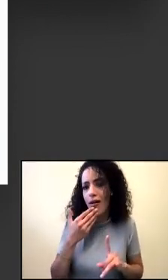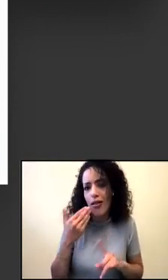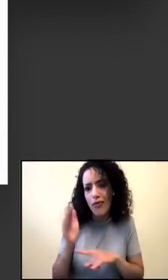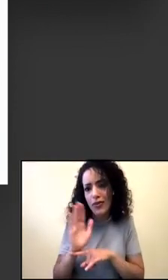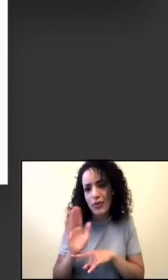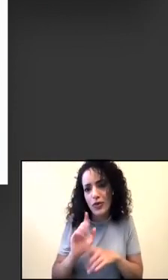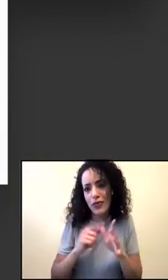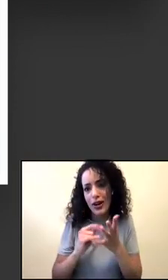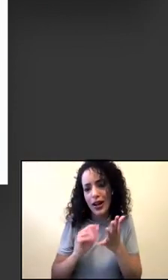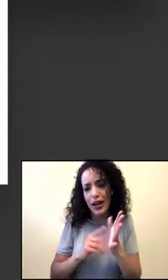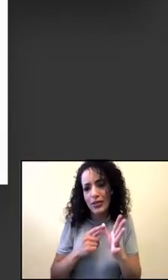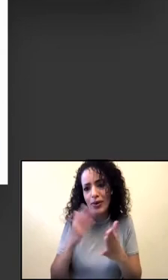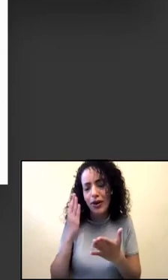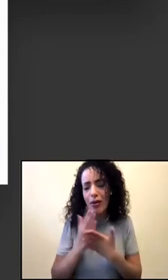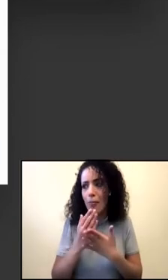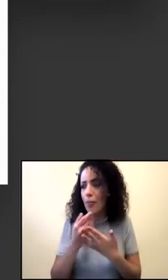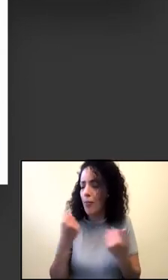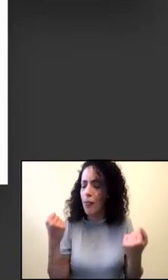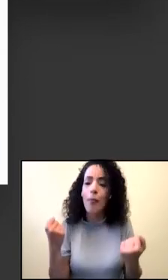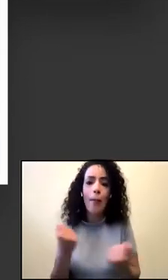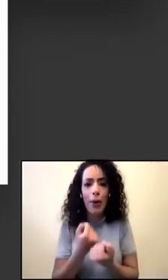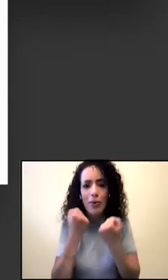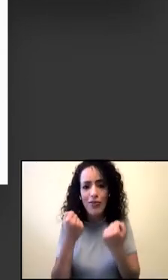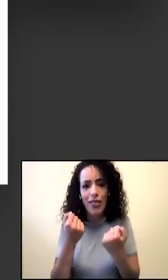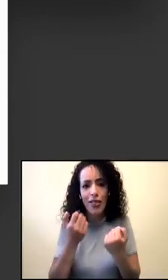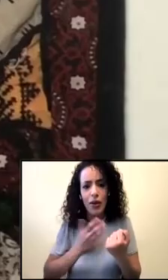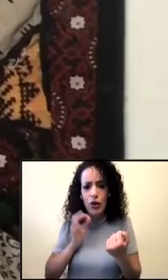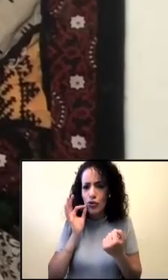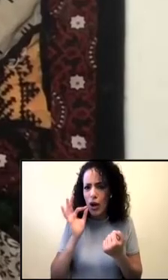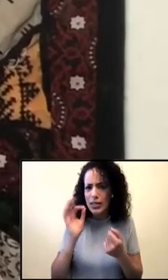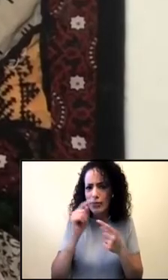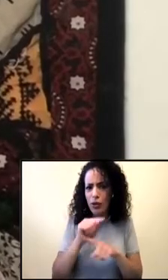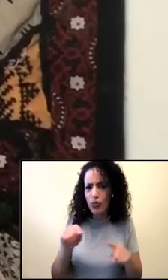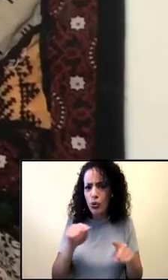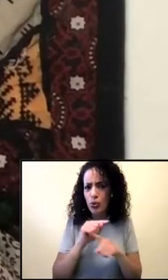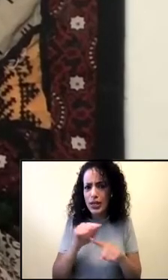really powerful, and I was going to ask about the music as well, because I thought the music really